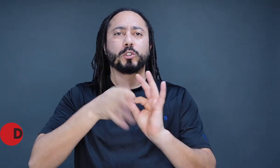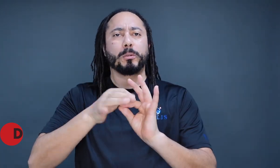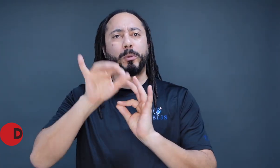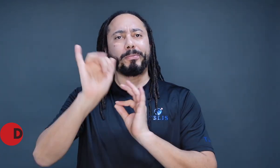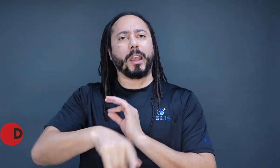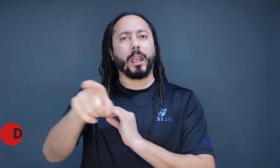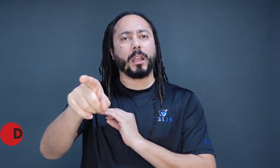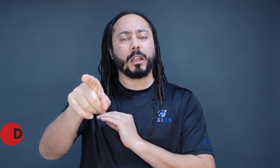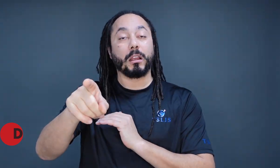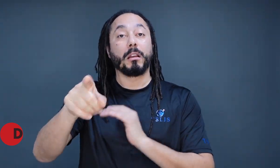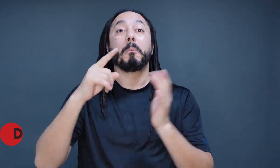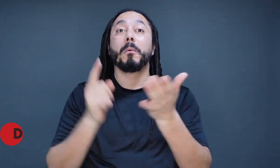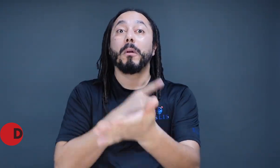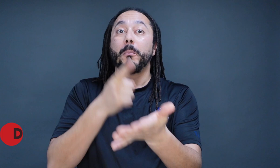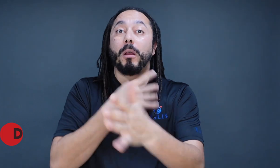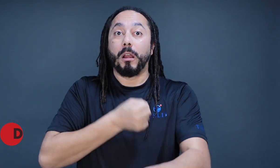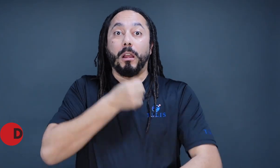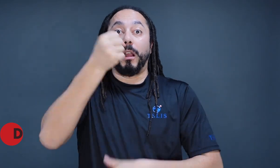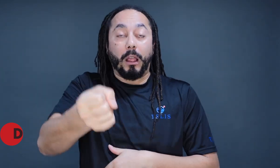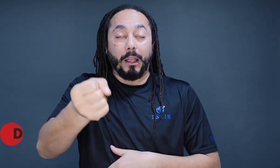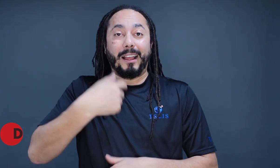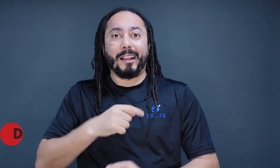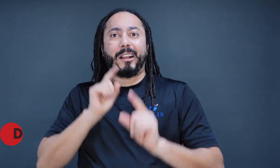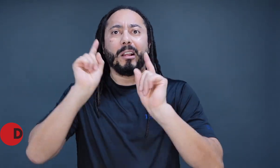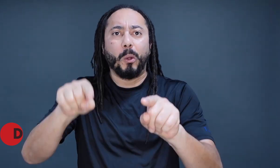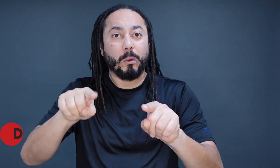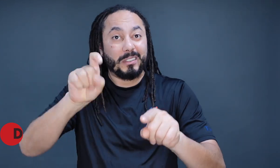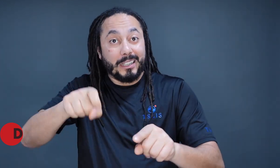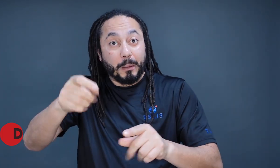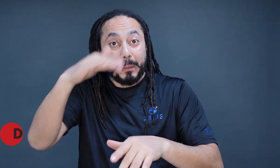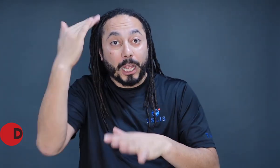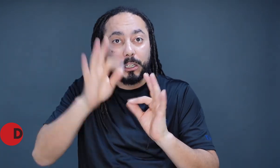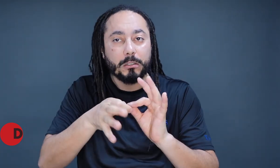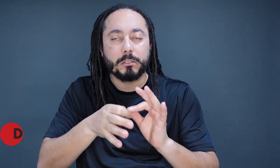when they hire me to go to an event that needs a Black interpreter